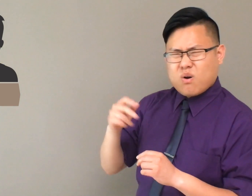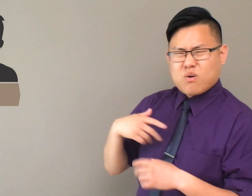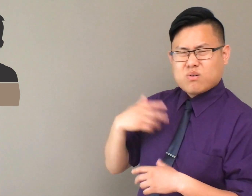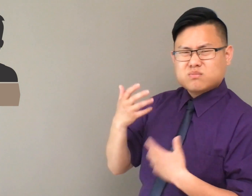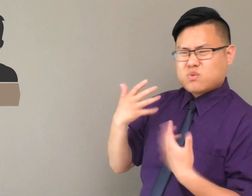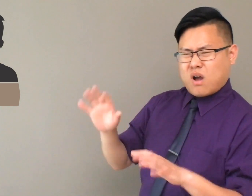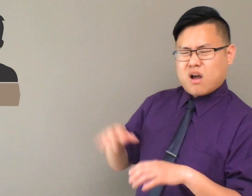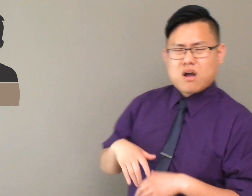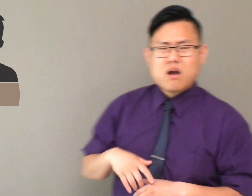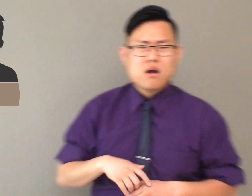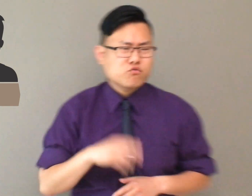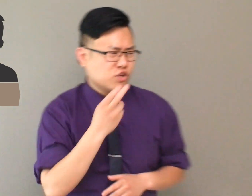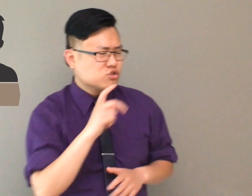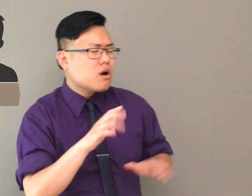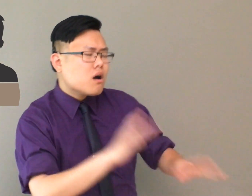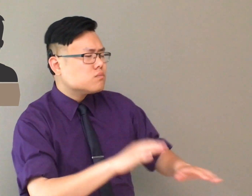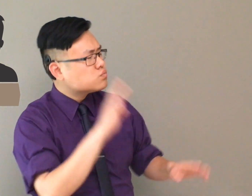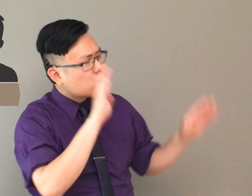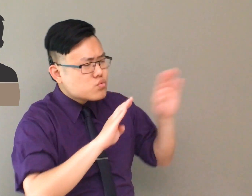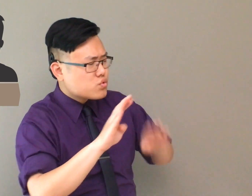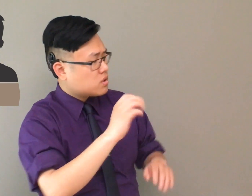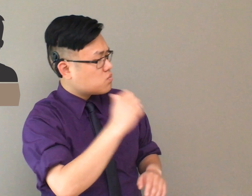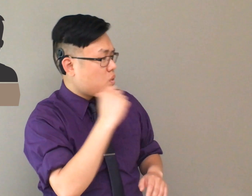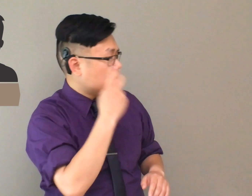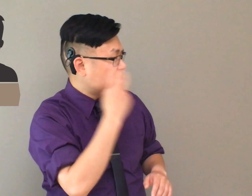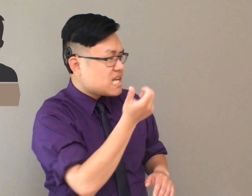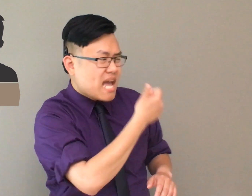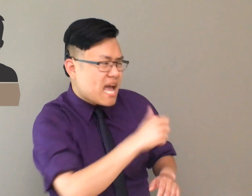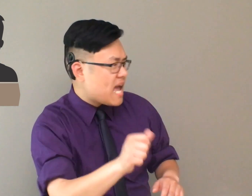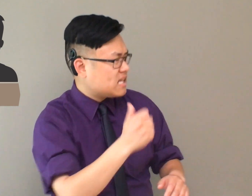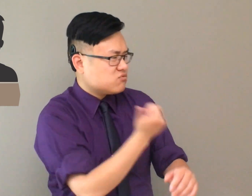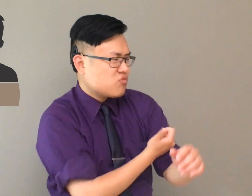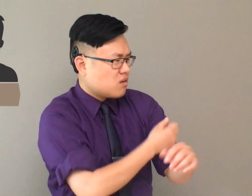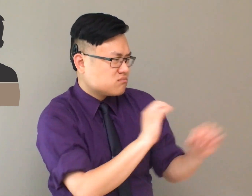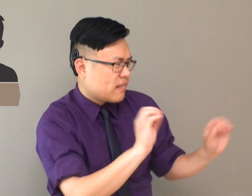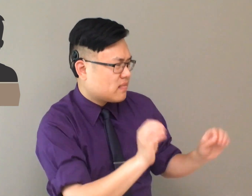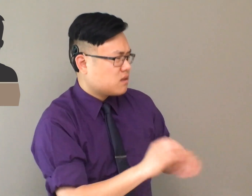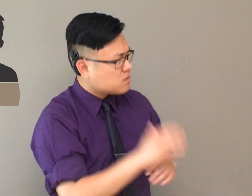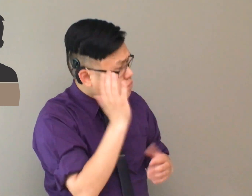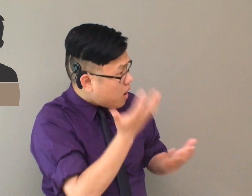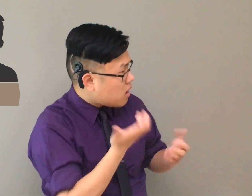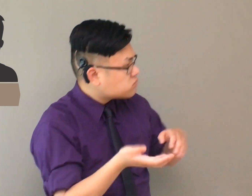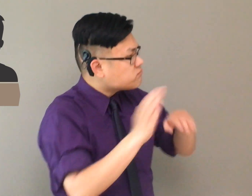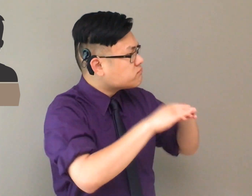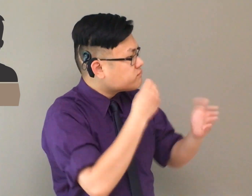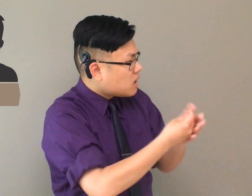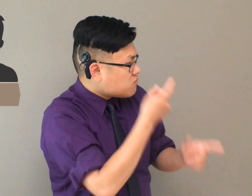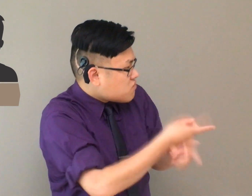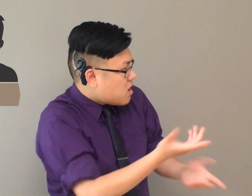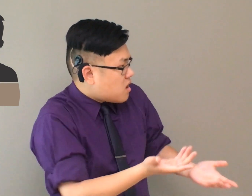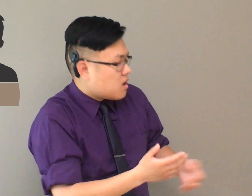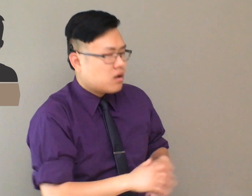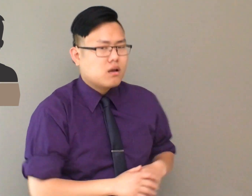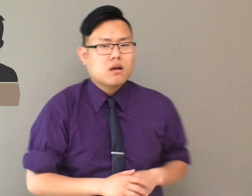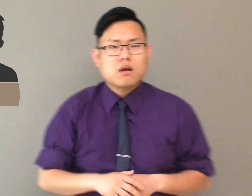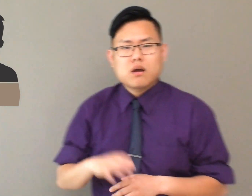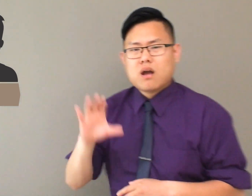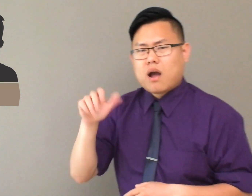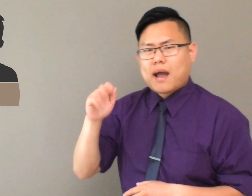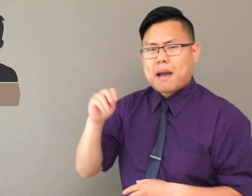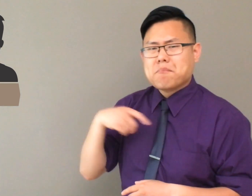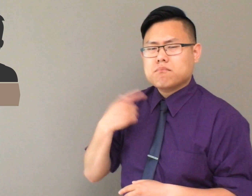him he wouldn’t have to be directly involved and she would take care of everything. How